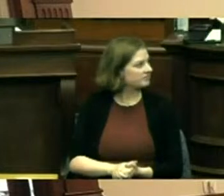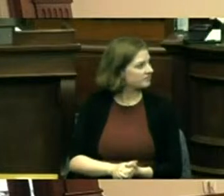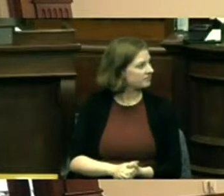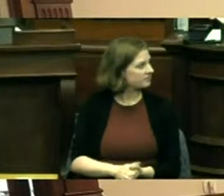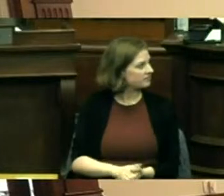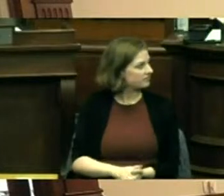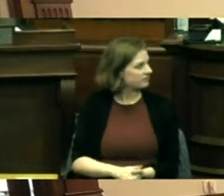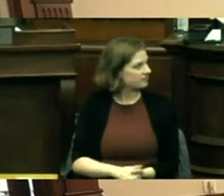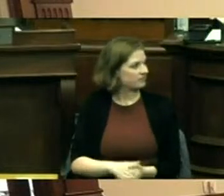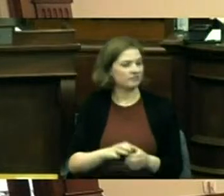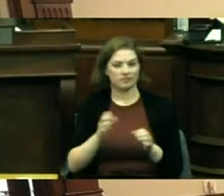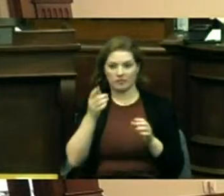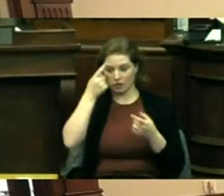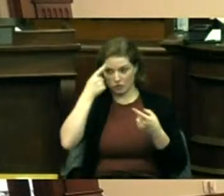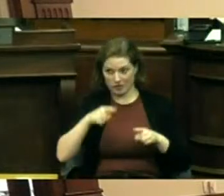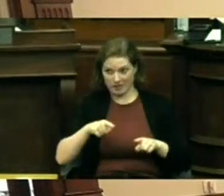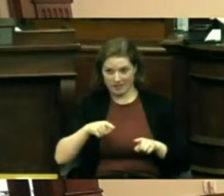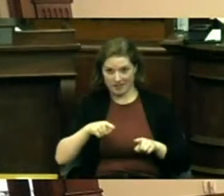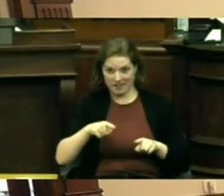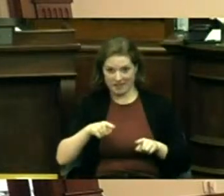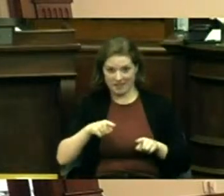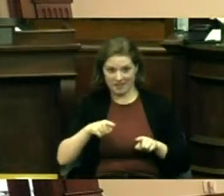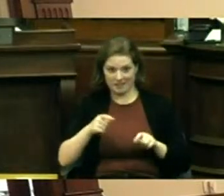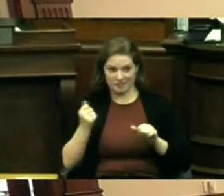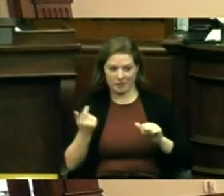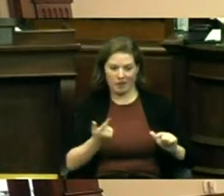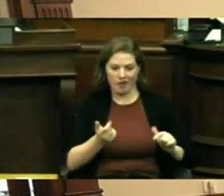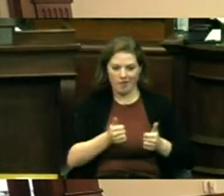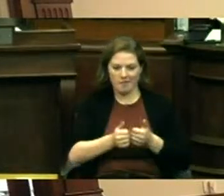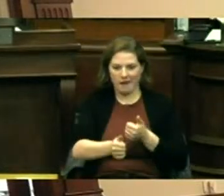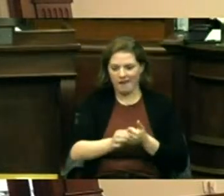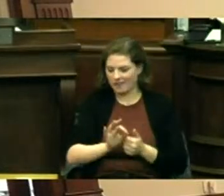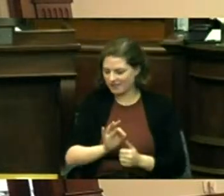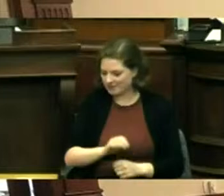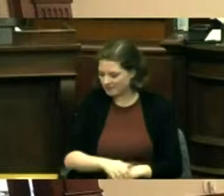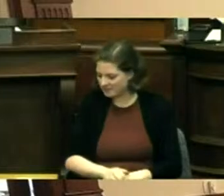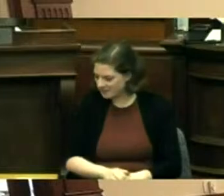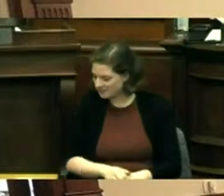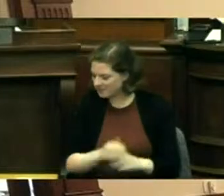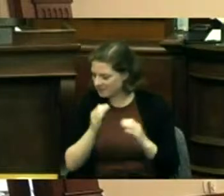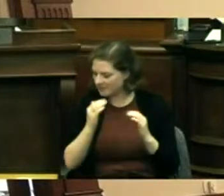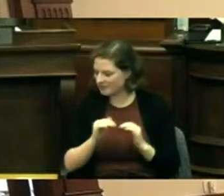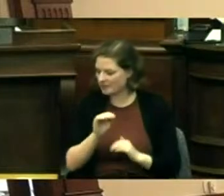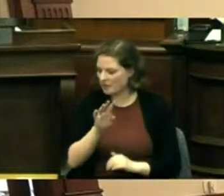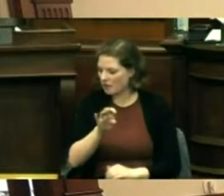the motion. Need a second? Mike?